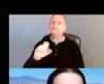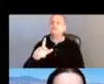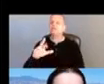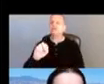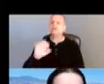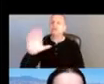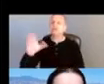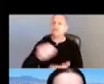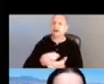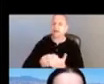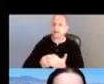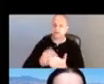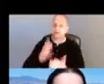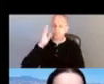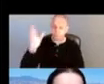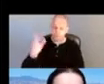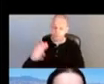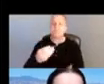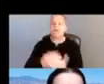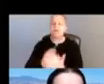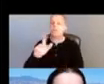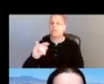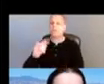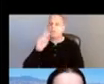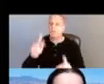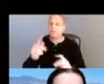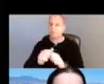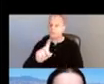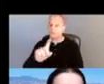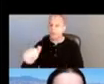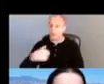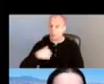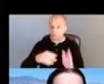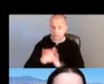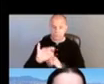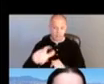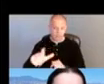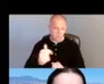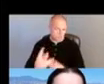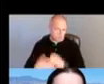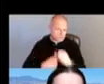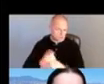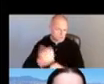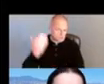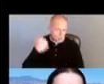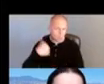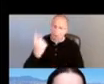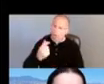We first developed the tool a few years ago. We keep it updated with the most relevant